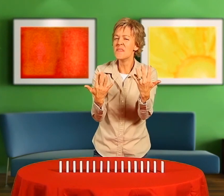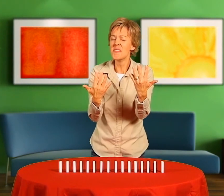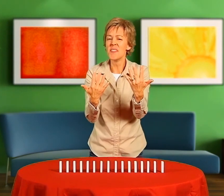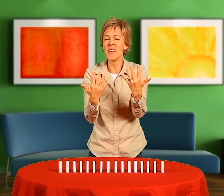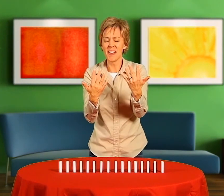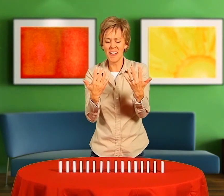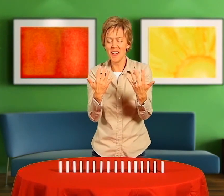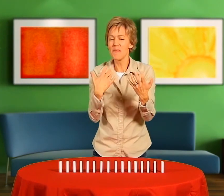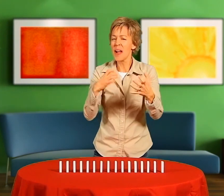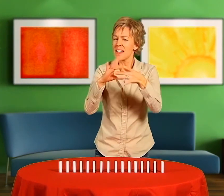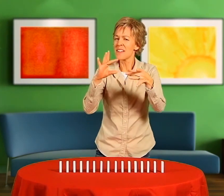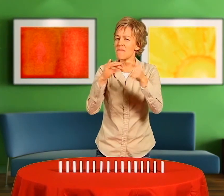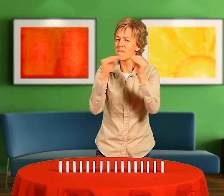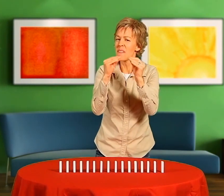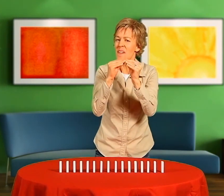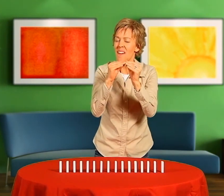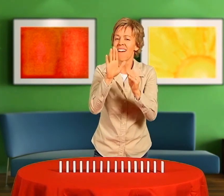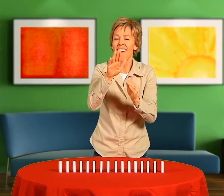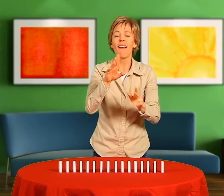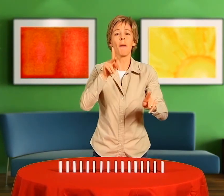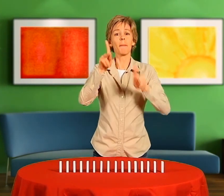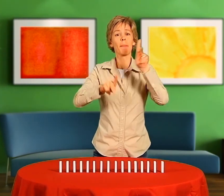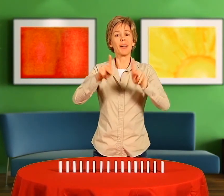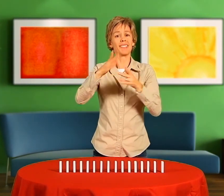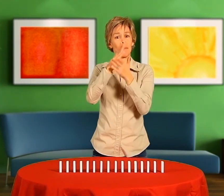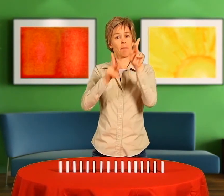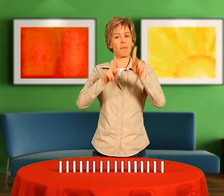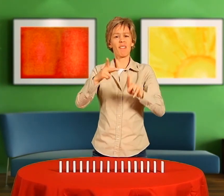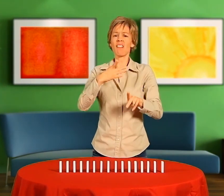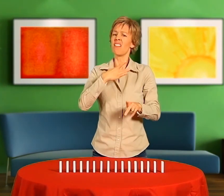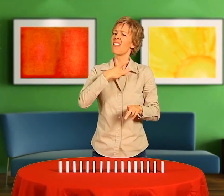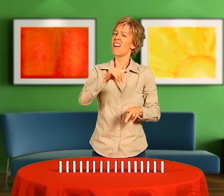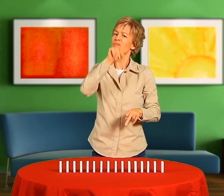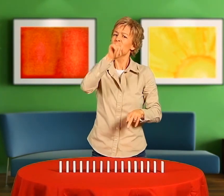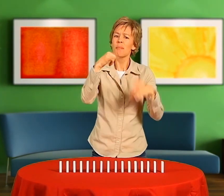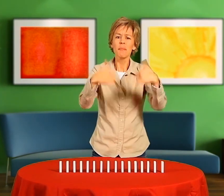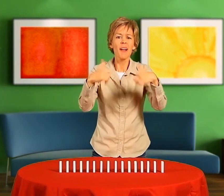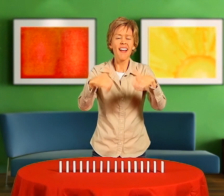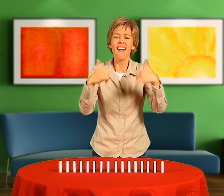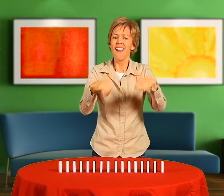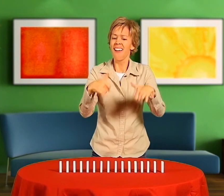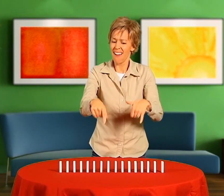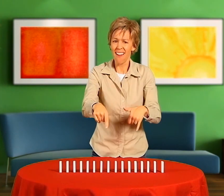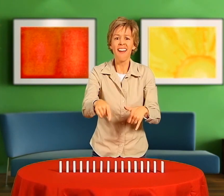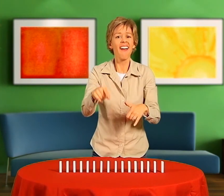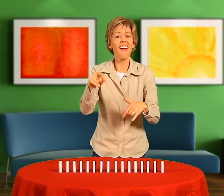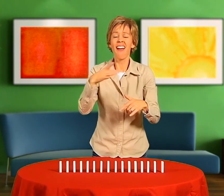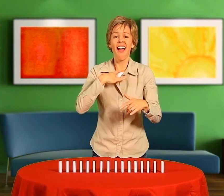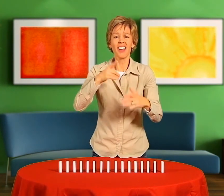I WANT TO WAIT AND TELL MORE OF MY STORY. SOME PEOPLE REALLY LIKE PLAYING WITH DOMINOS.